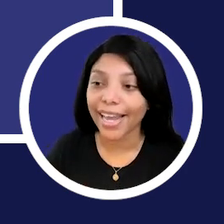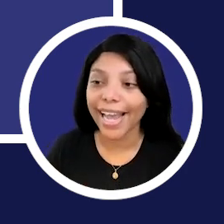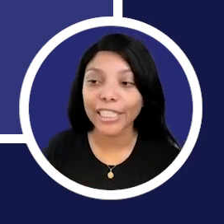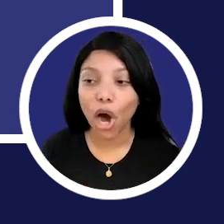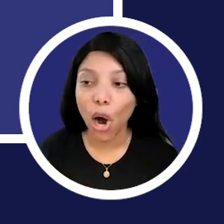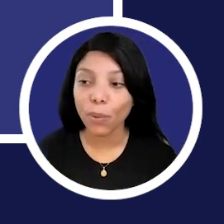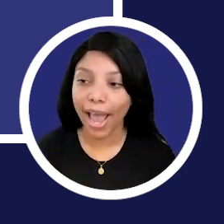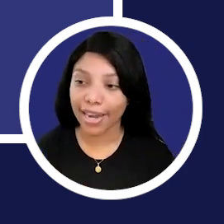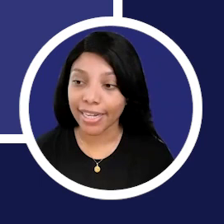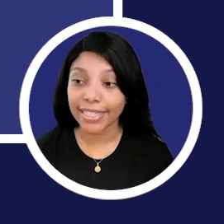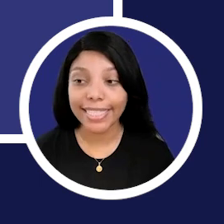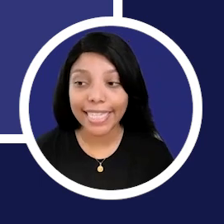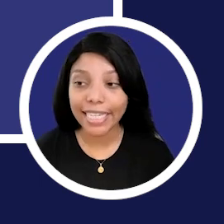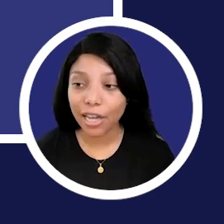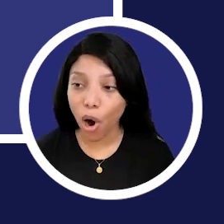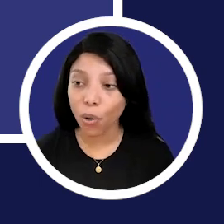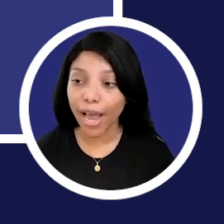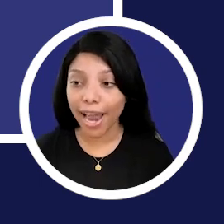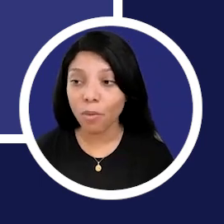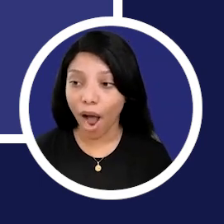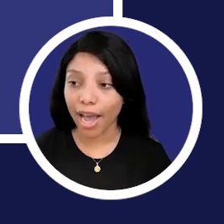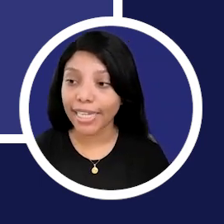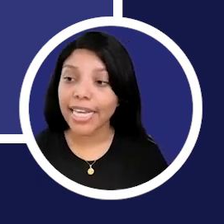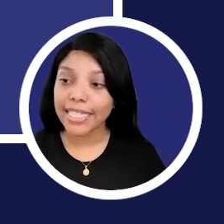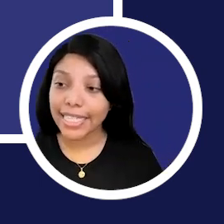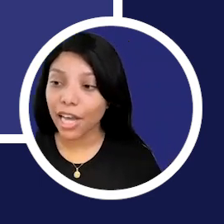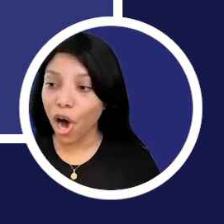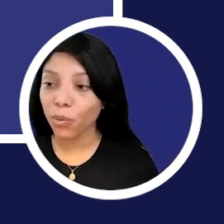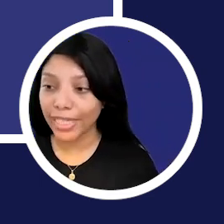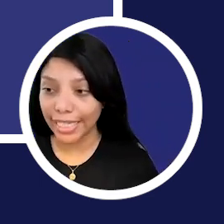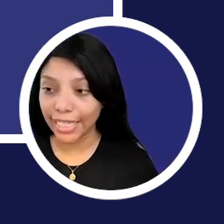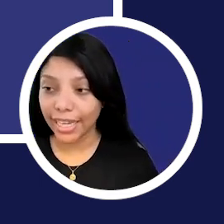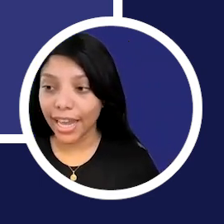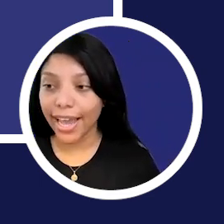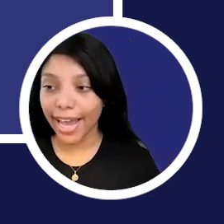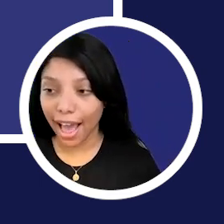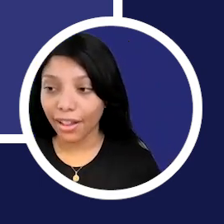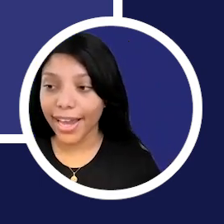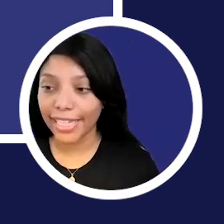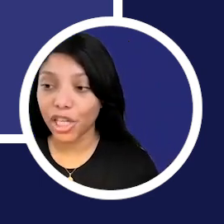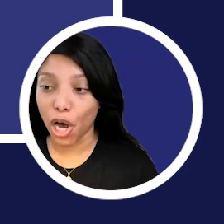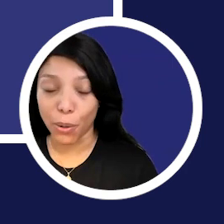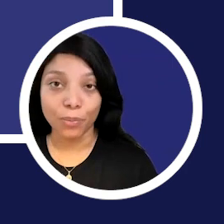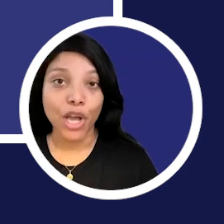H. O. N. T. O. N. Y. C. O. E. L. H. O.